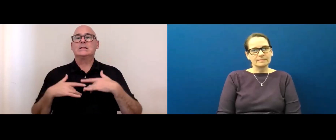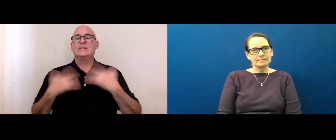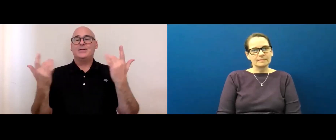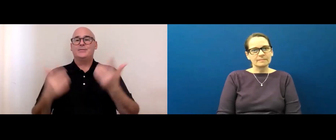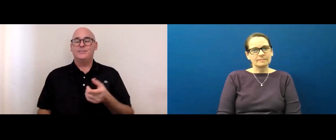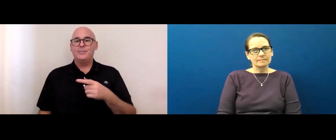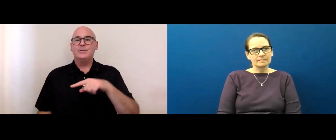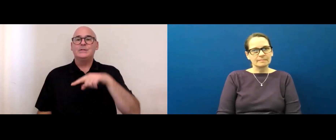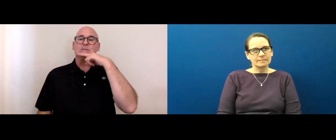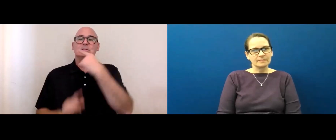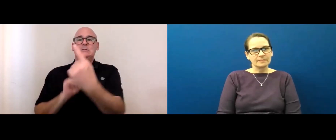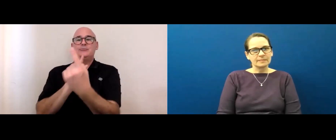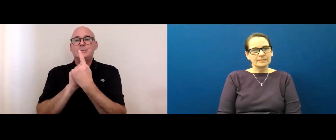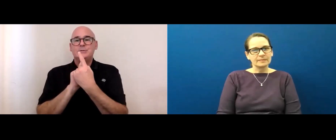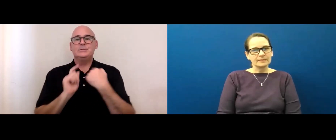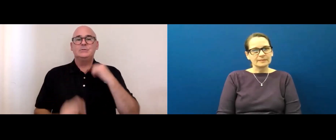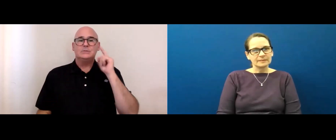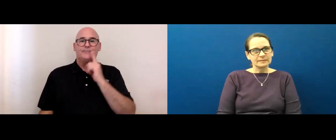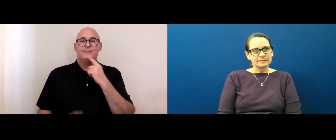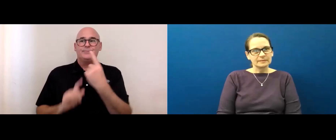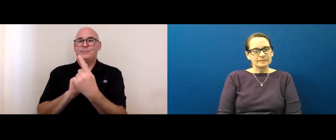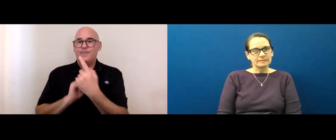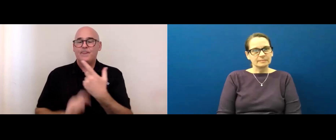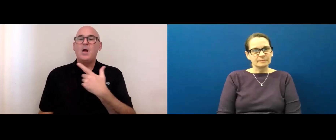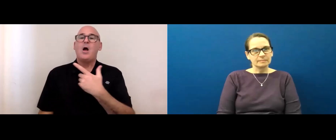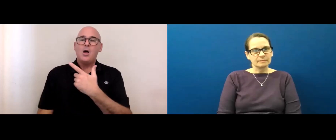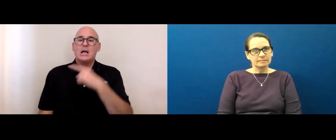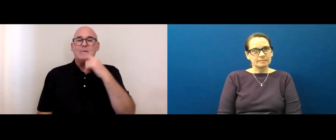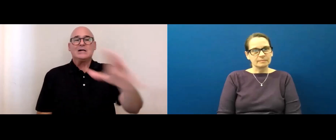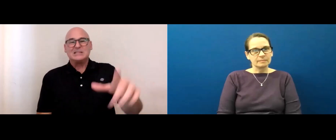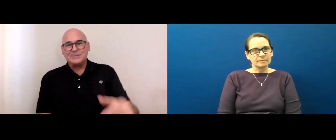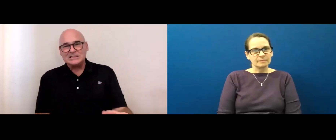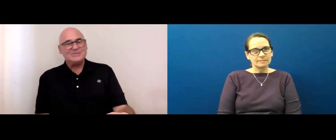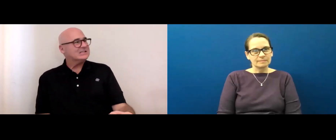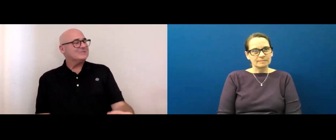you go to an event and a hearing person approaches a deaf person and the hearing